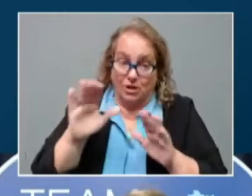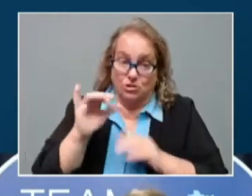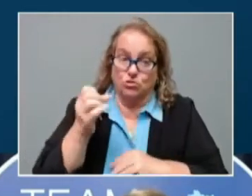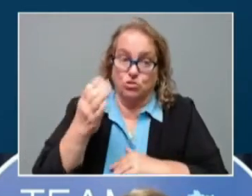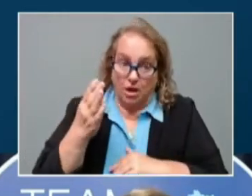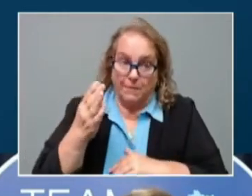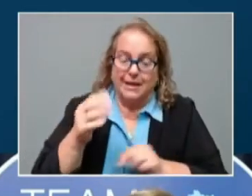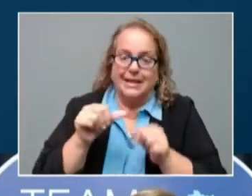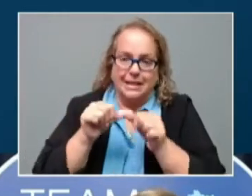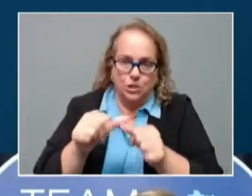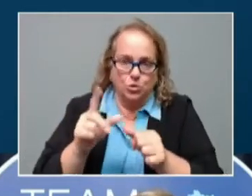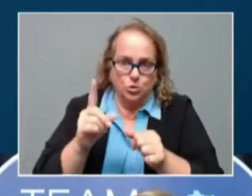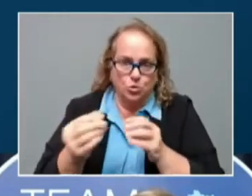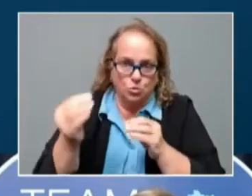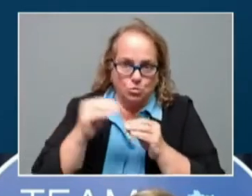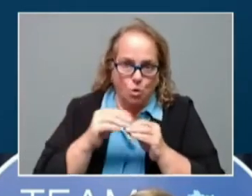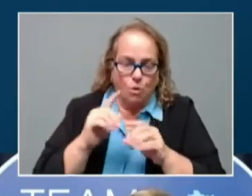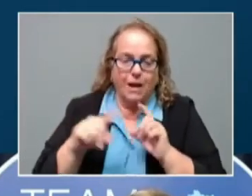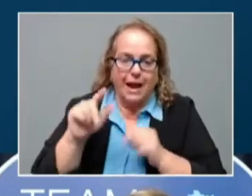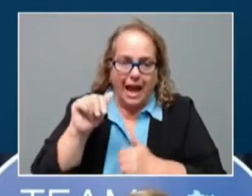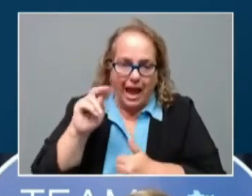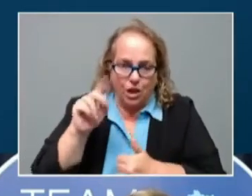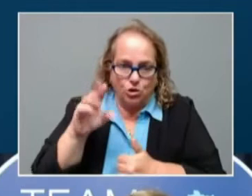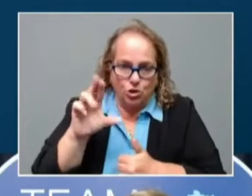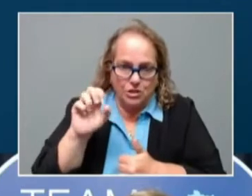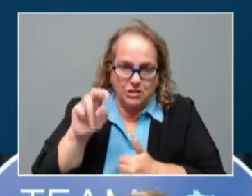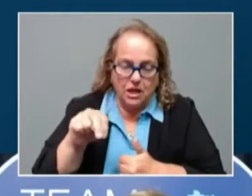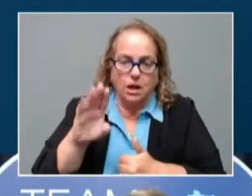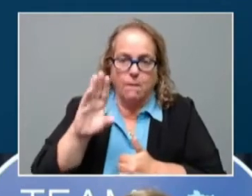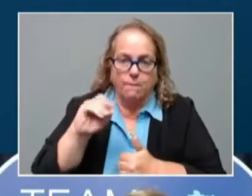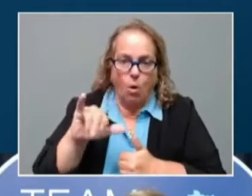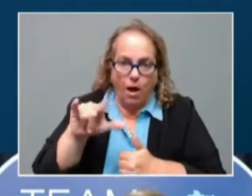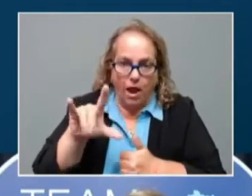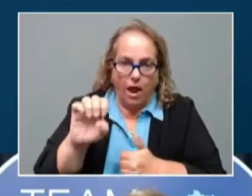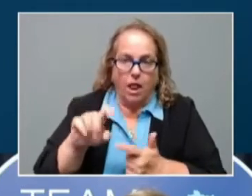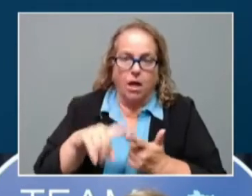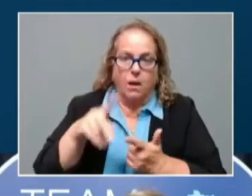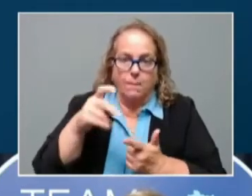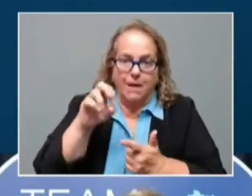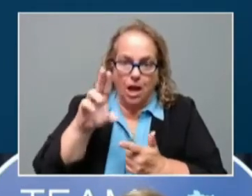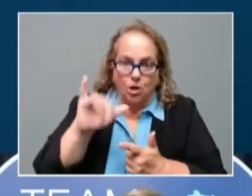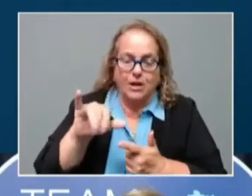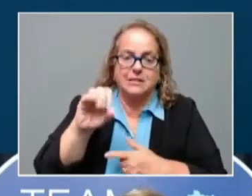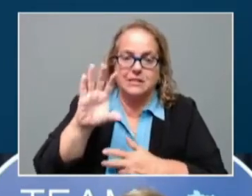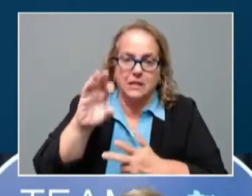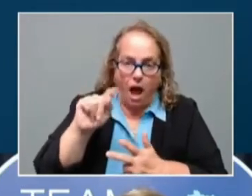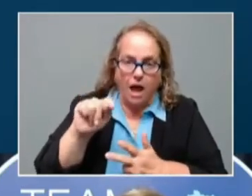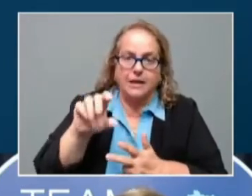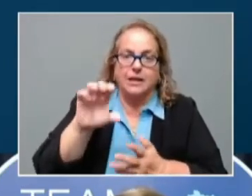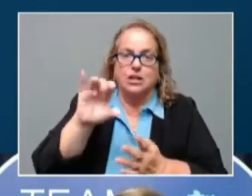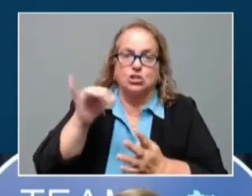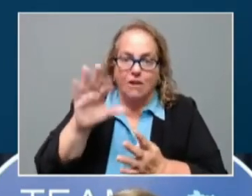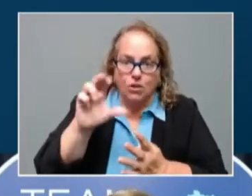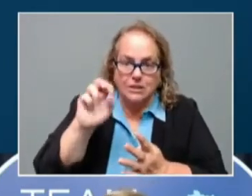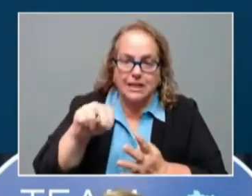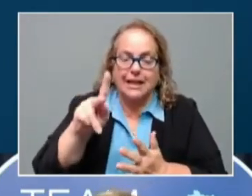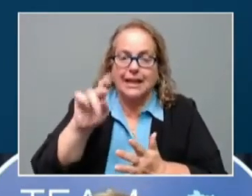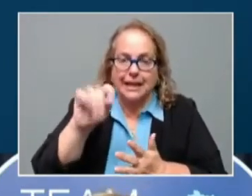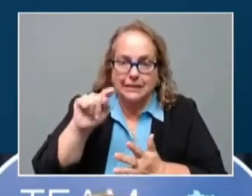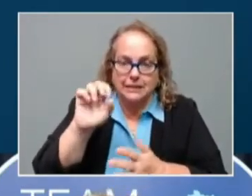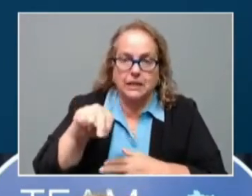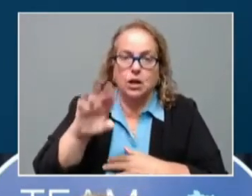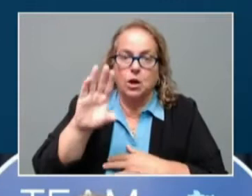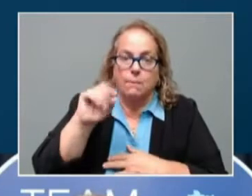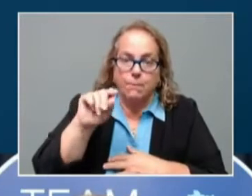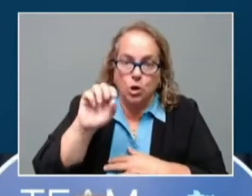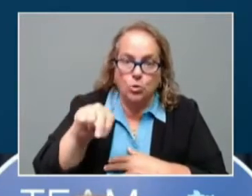but they are. Anderson boil Perry scott, jefferson kenton Boone, Campbell fe it